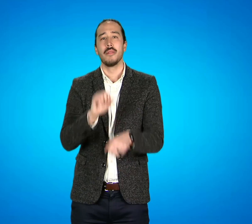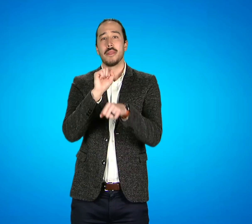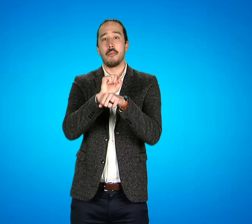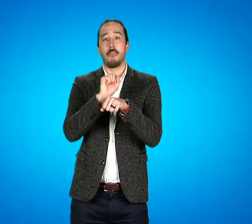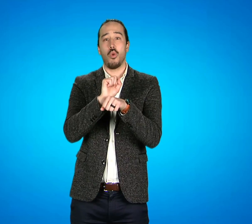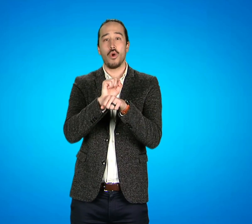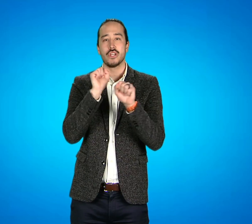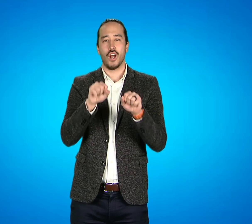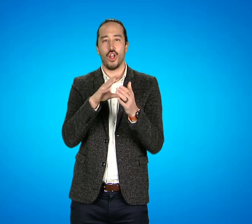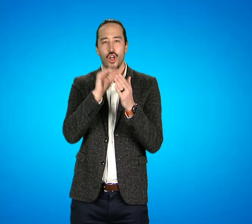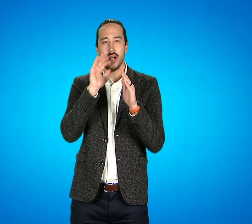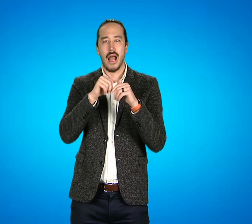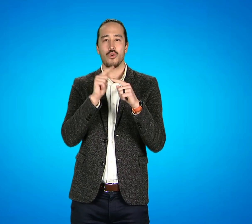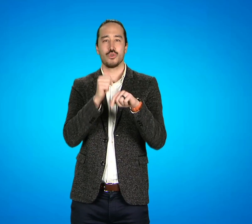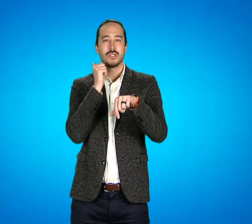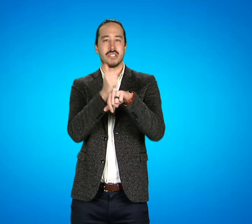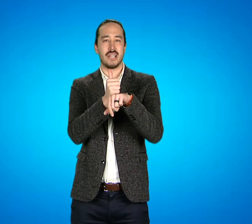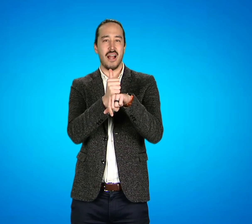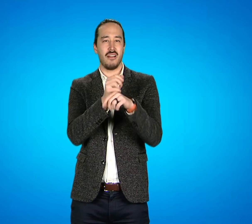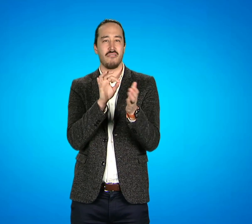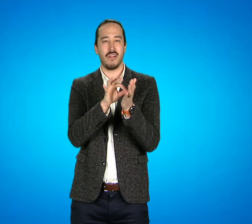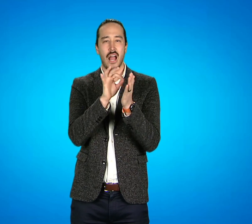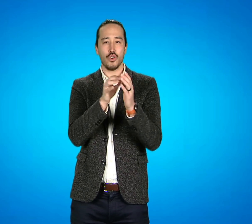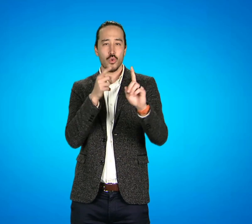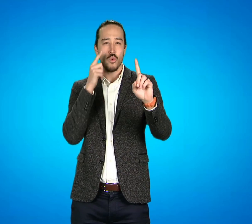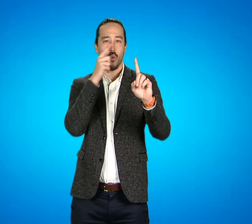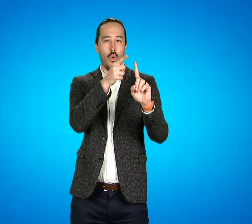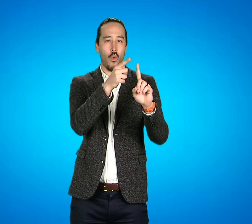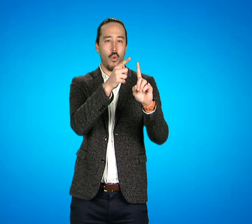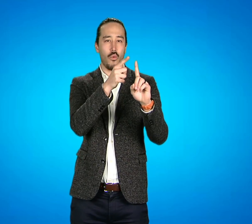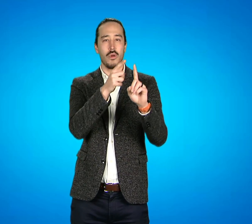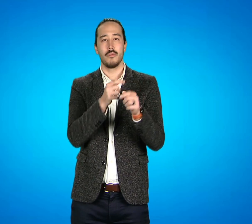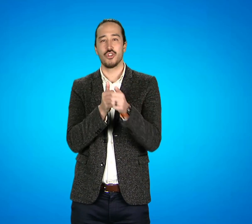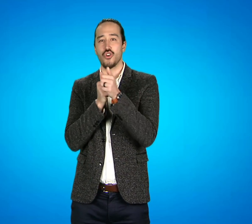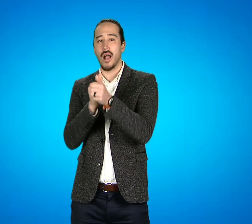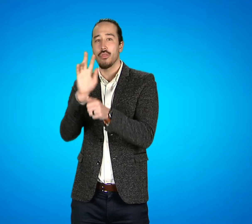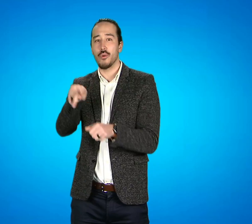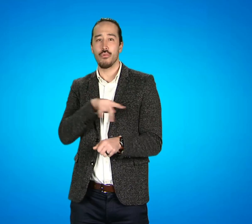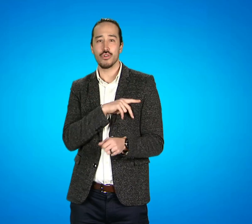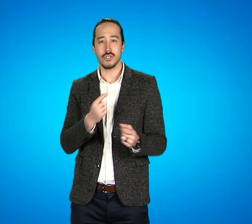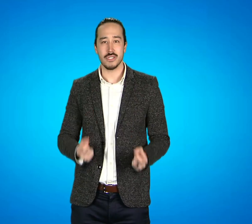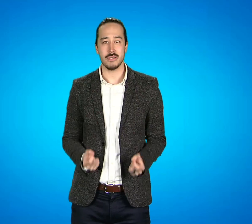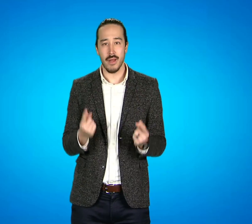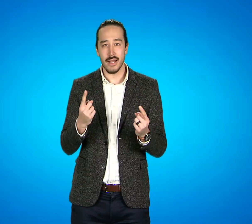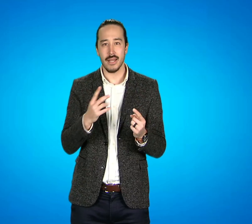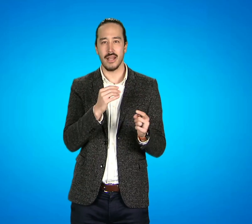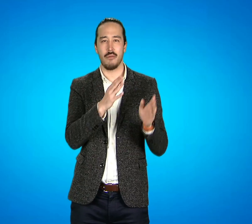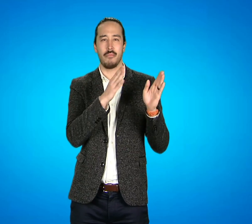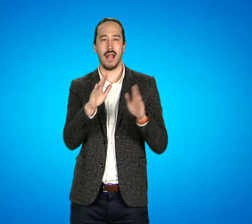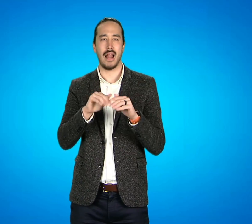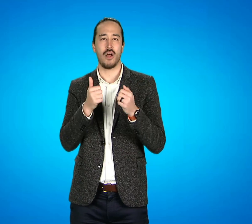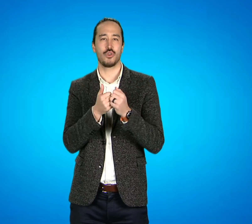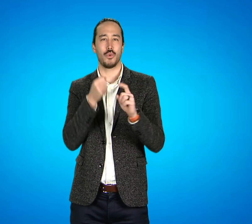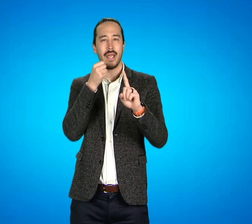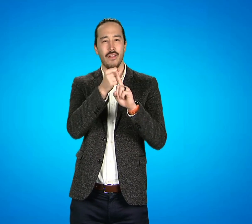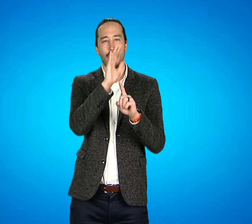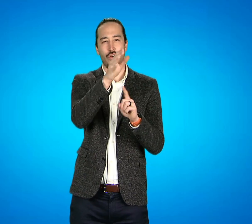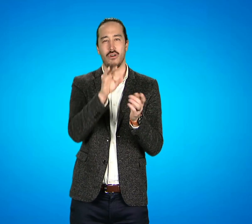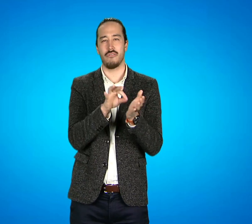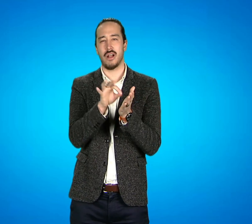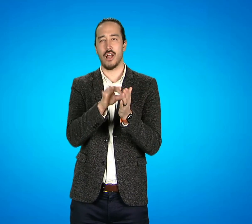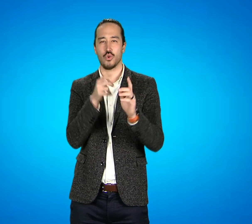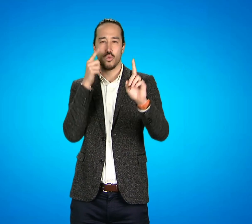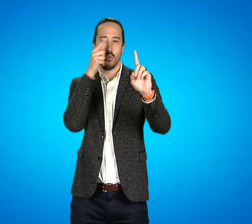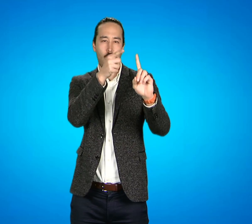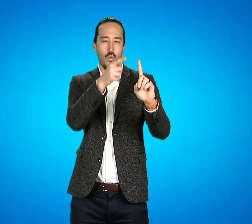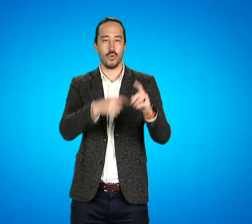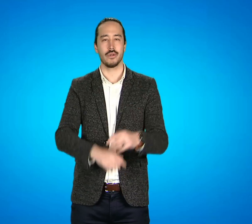Employees can learn how to set realistic financial goals, track personal spending and plan how to hit their financial goals.